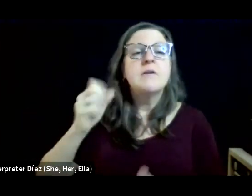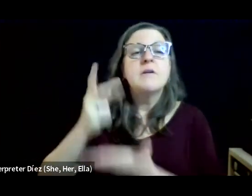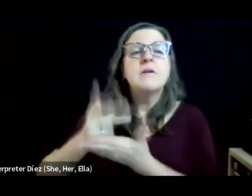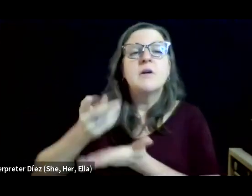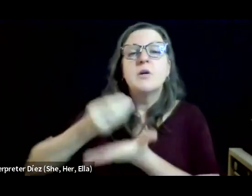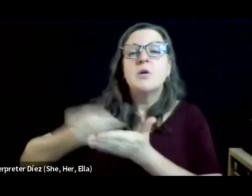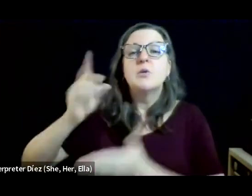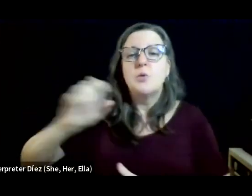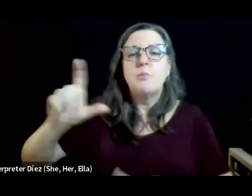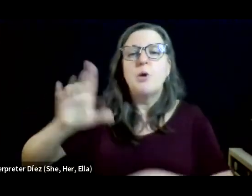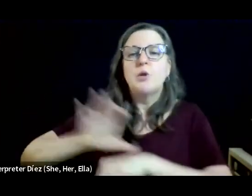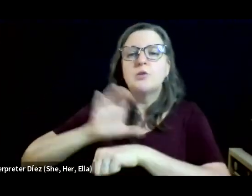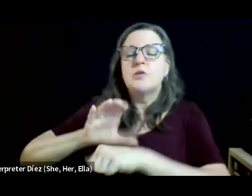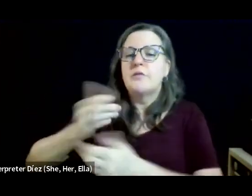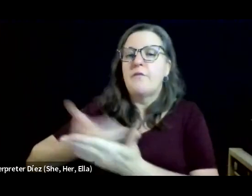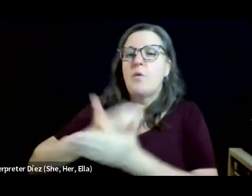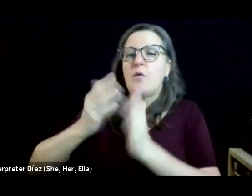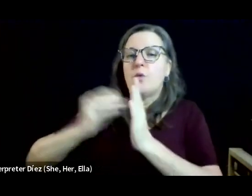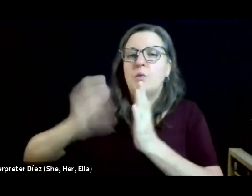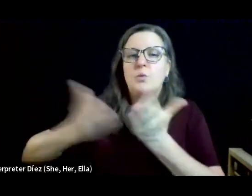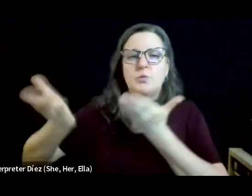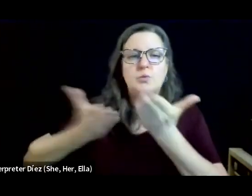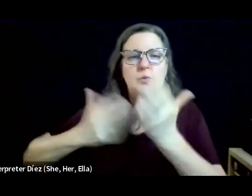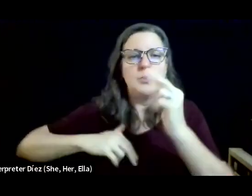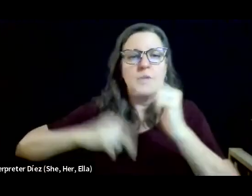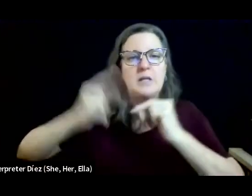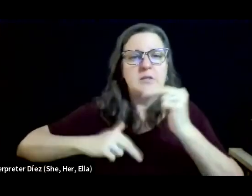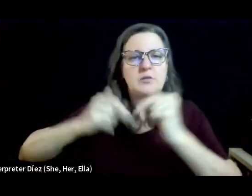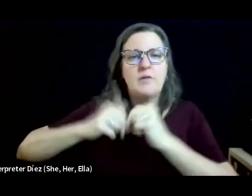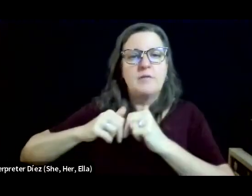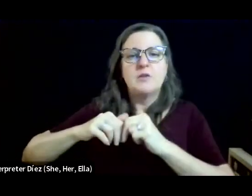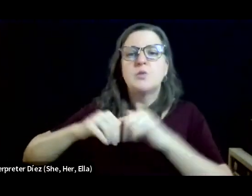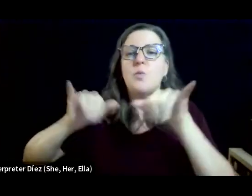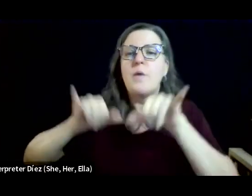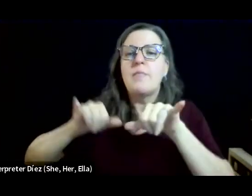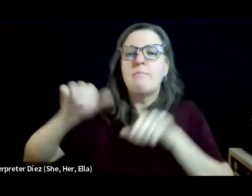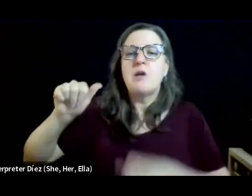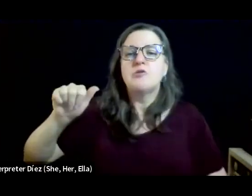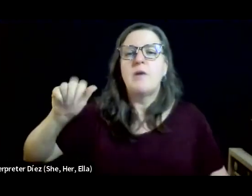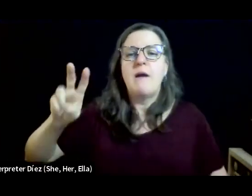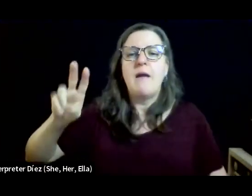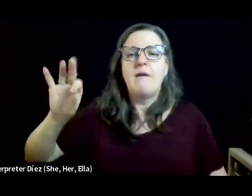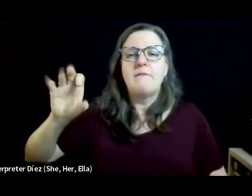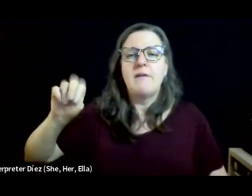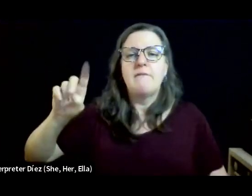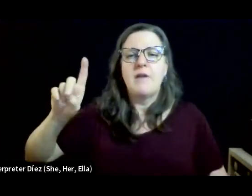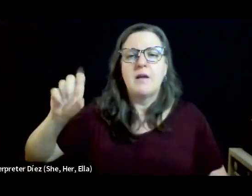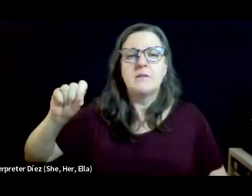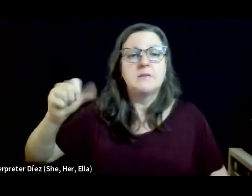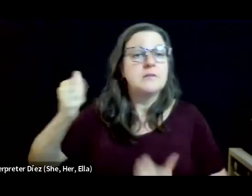New Student Services Building with Measure AV Funds. Is there a motion? So moved.